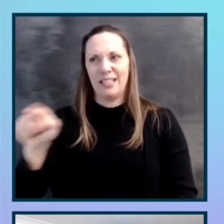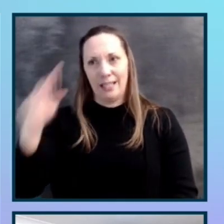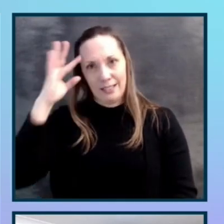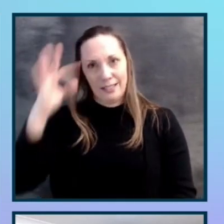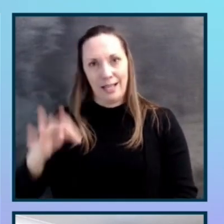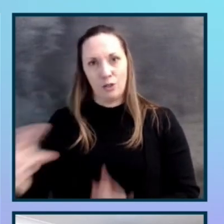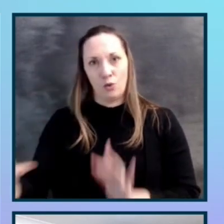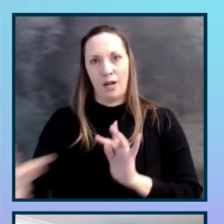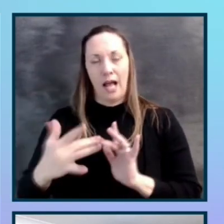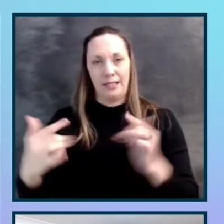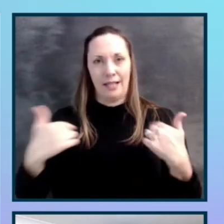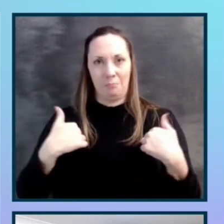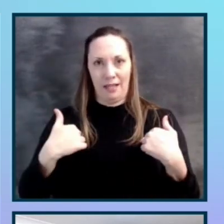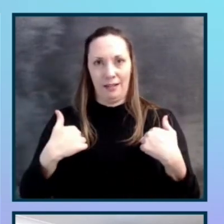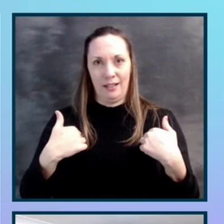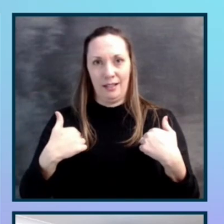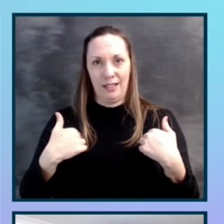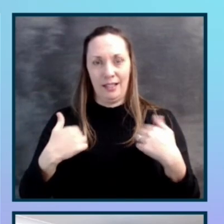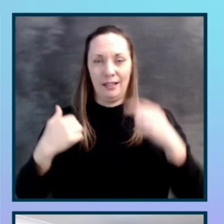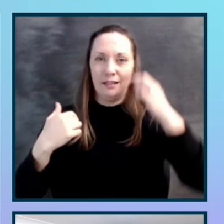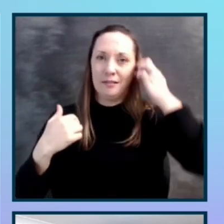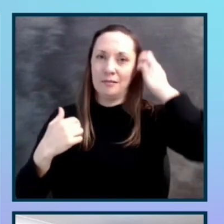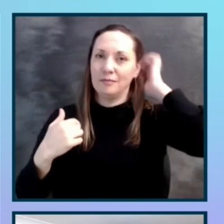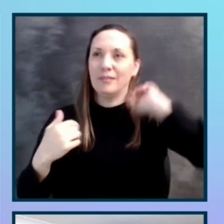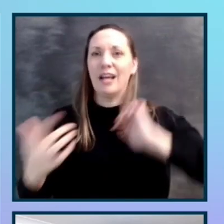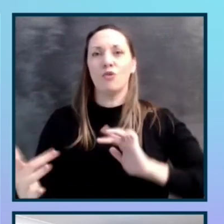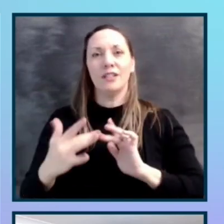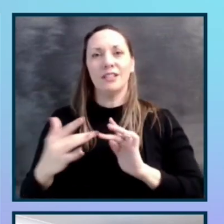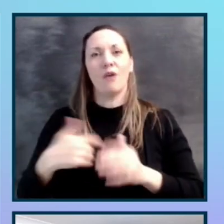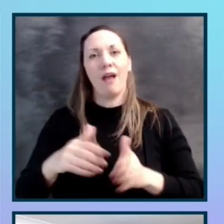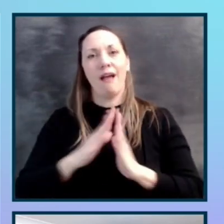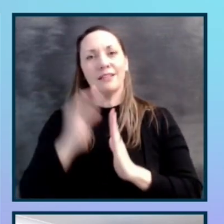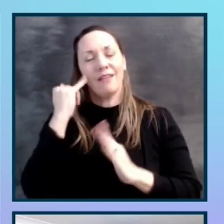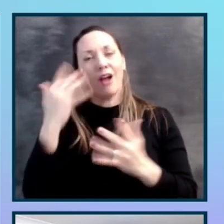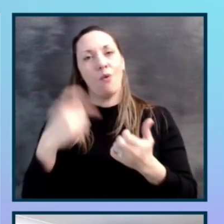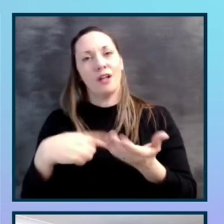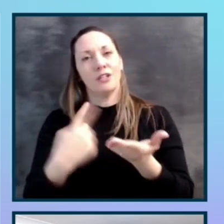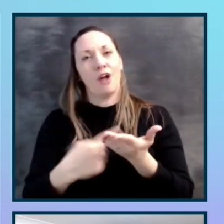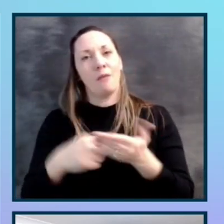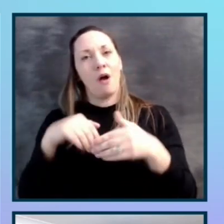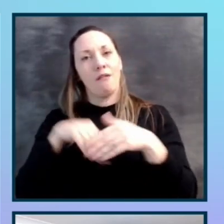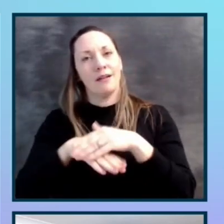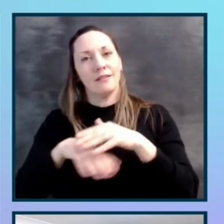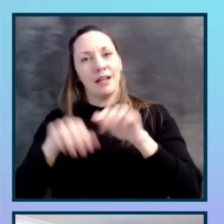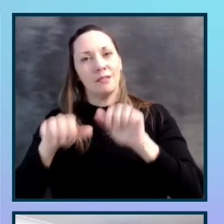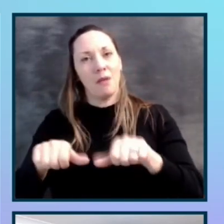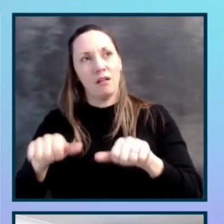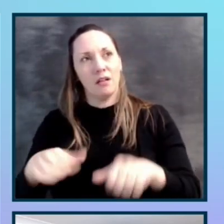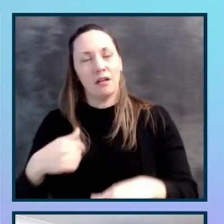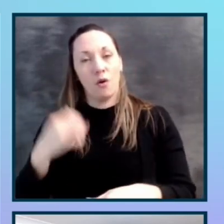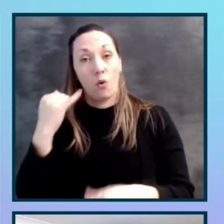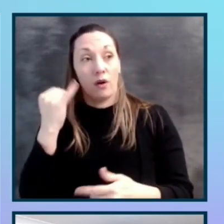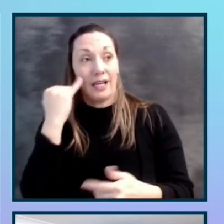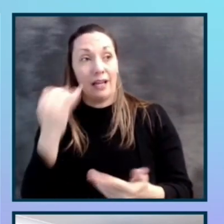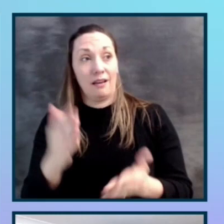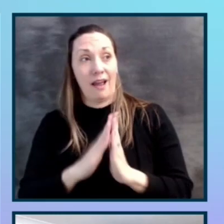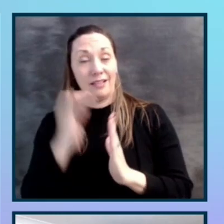very graciously and reach out and ask if I wanted to talk about accessibility and you know, if I wanted to be on that podcast.